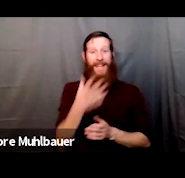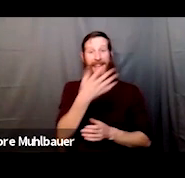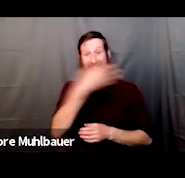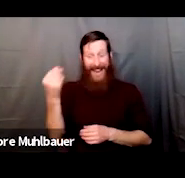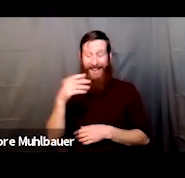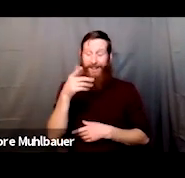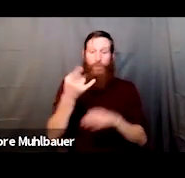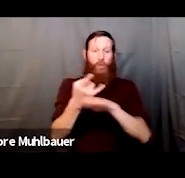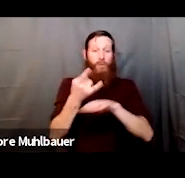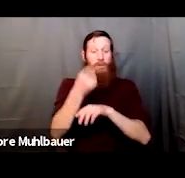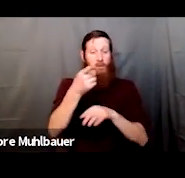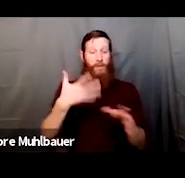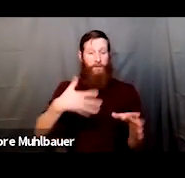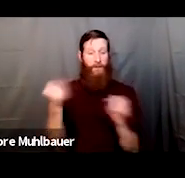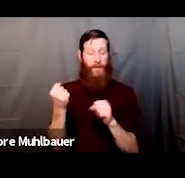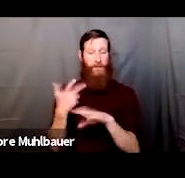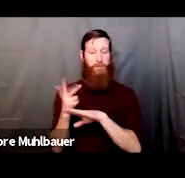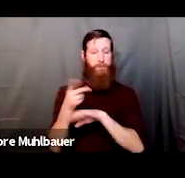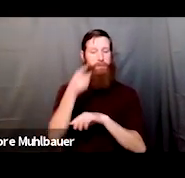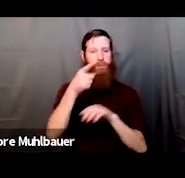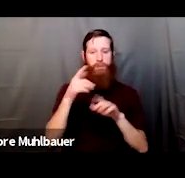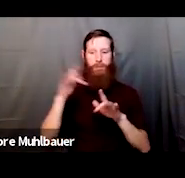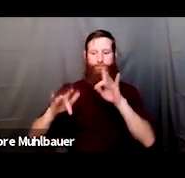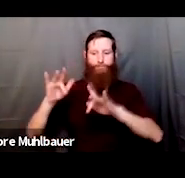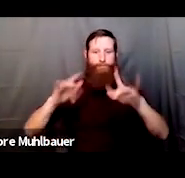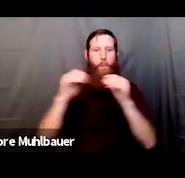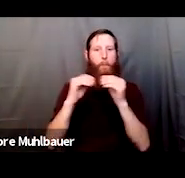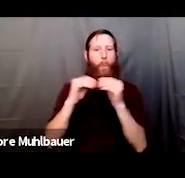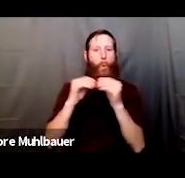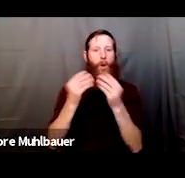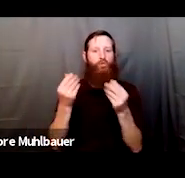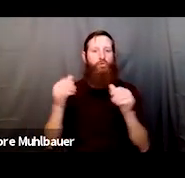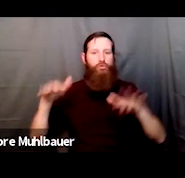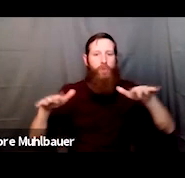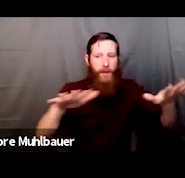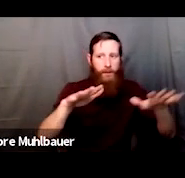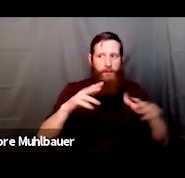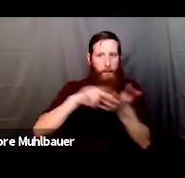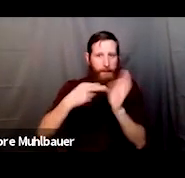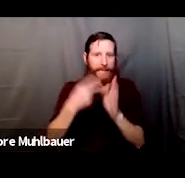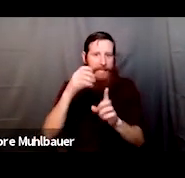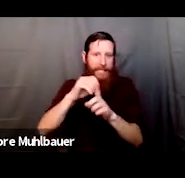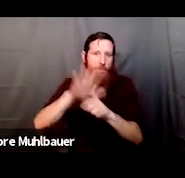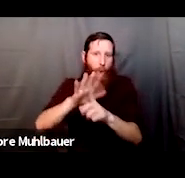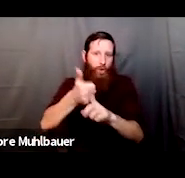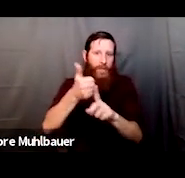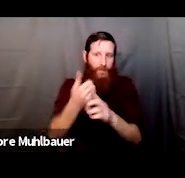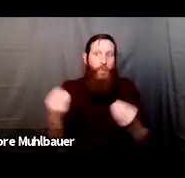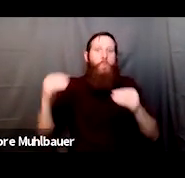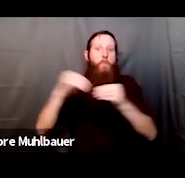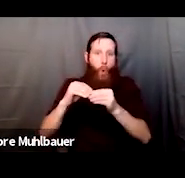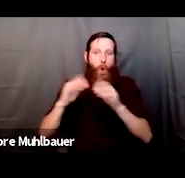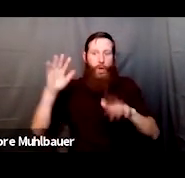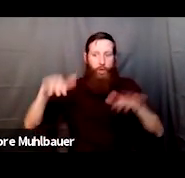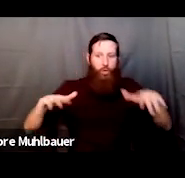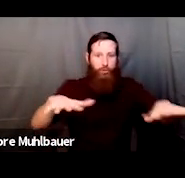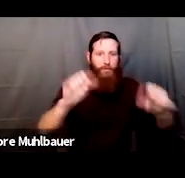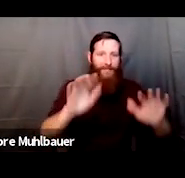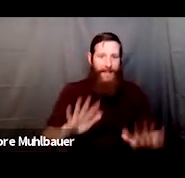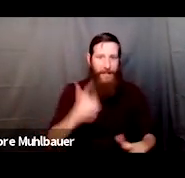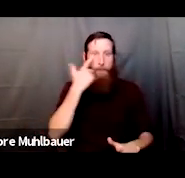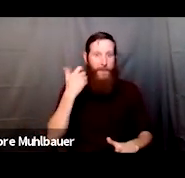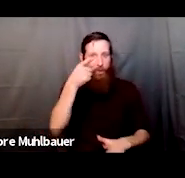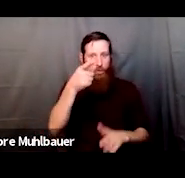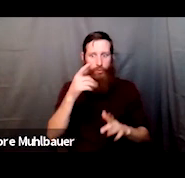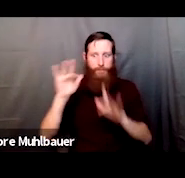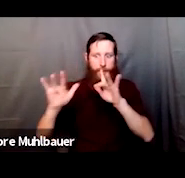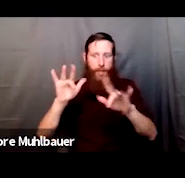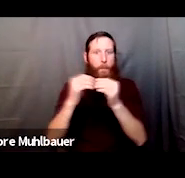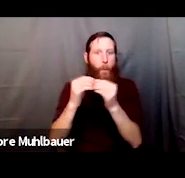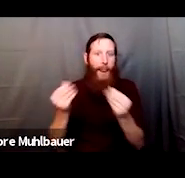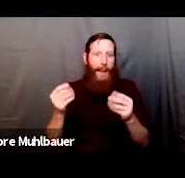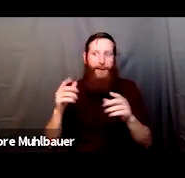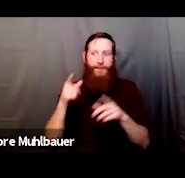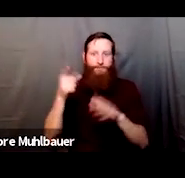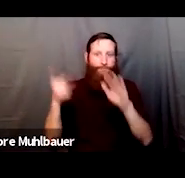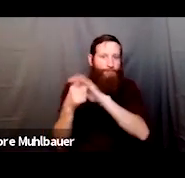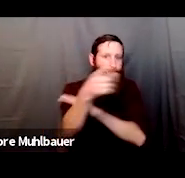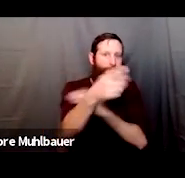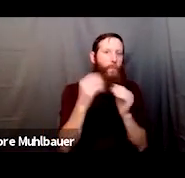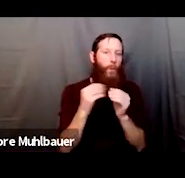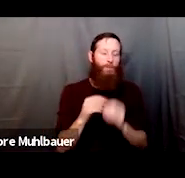just by being out longer and further in the backcountry